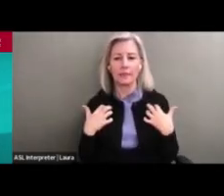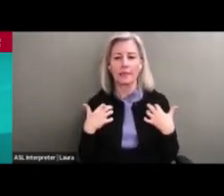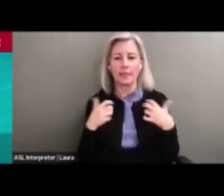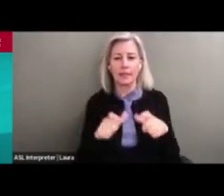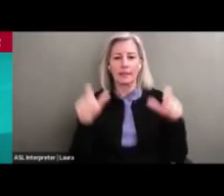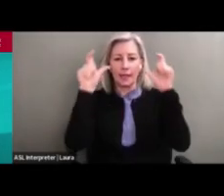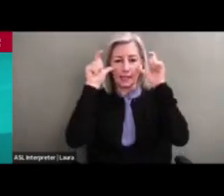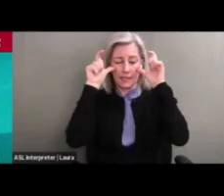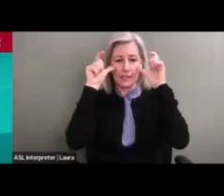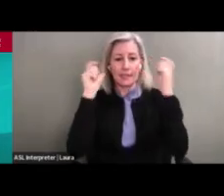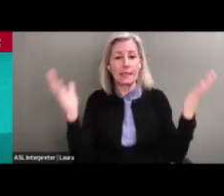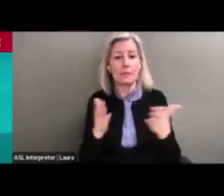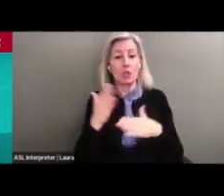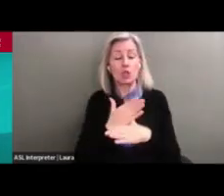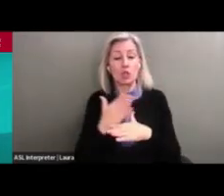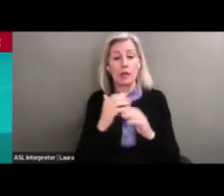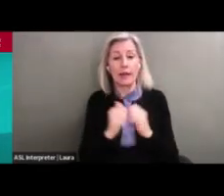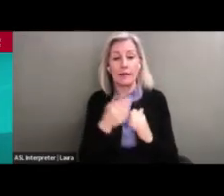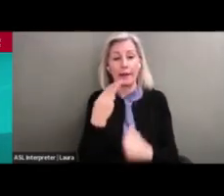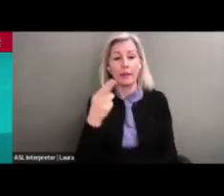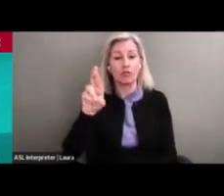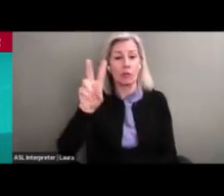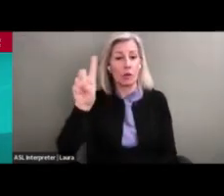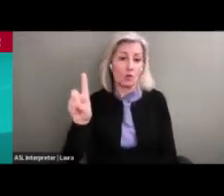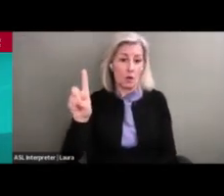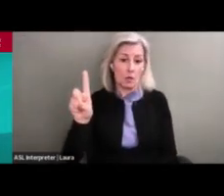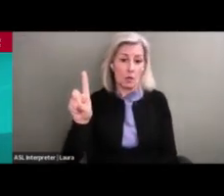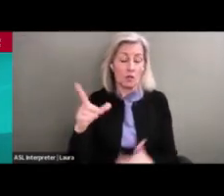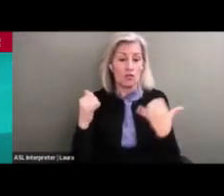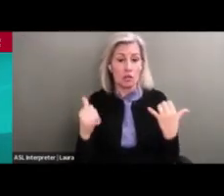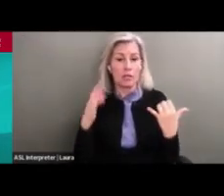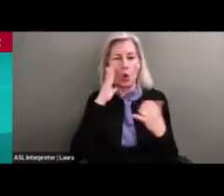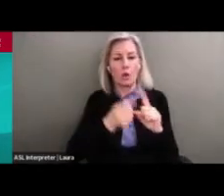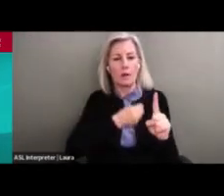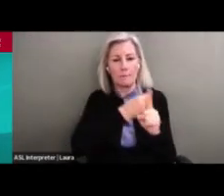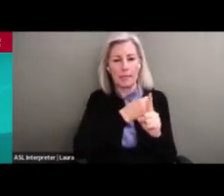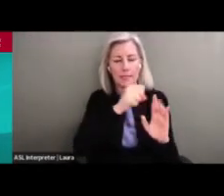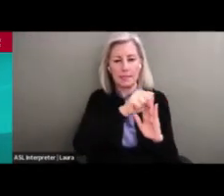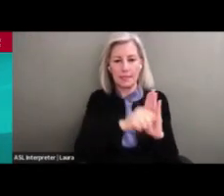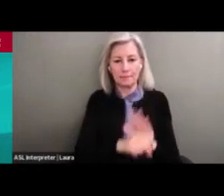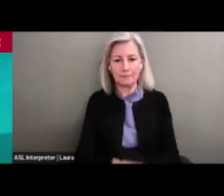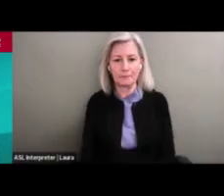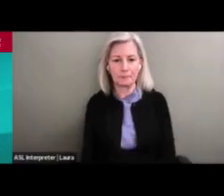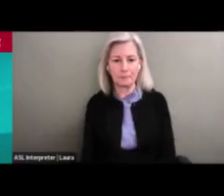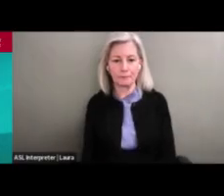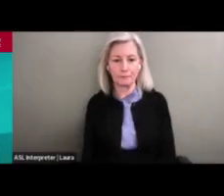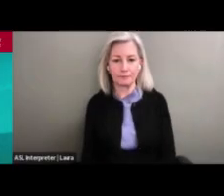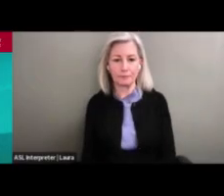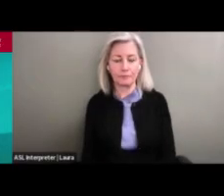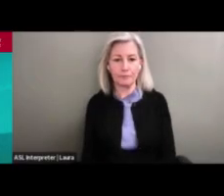I'm a white middle-aged women wearing a bright tie-dyed color top with long curly hair and I'm wearing glasses today.